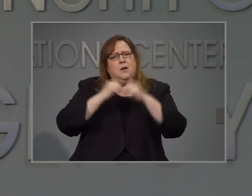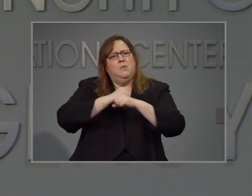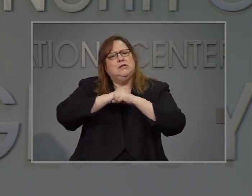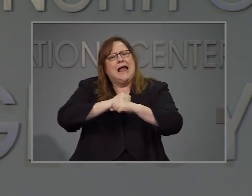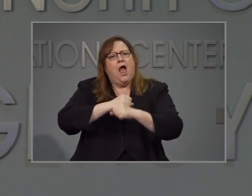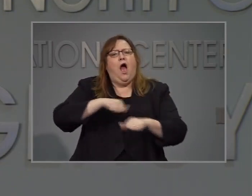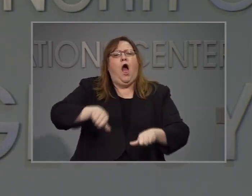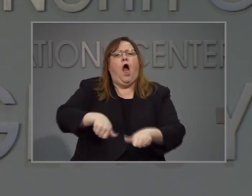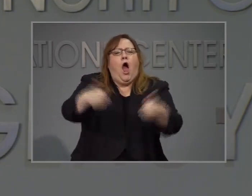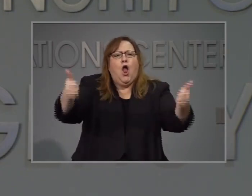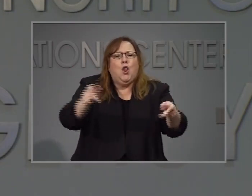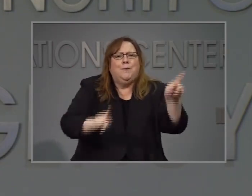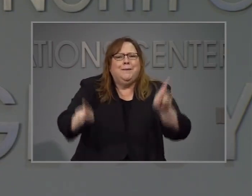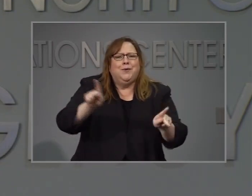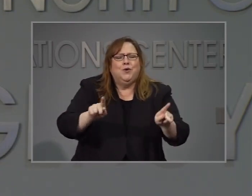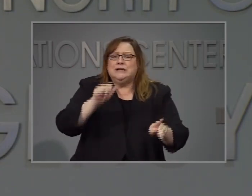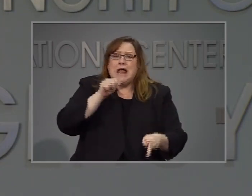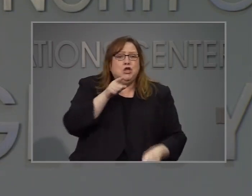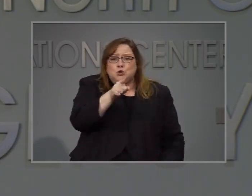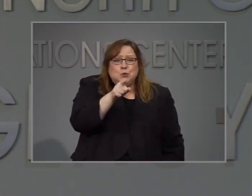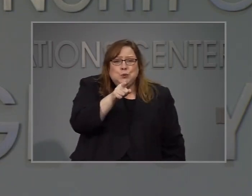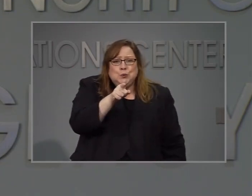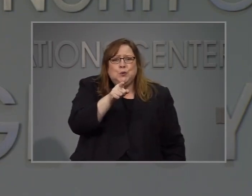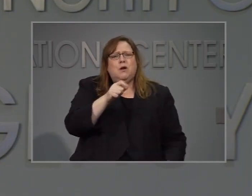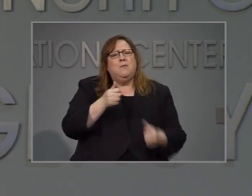YOUR GERMS IN CASE YOU HAVE THE